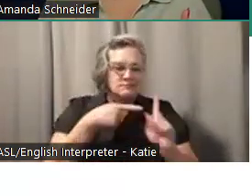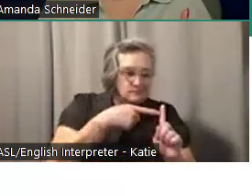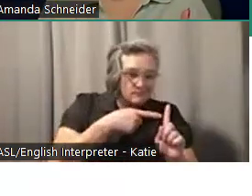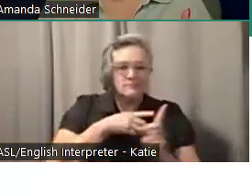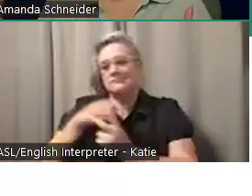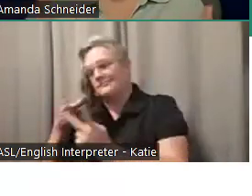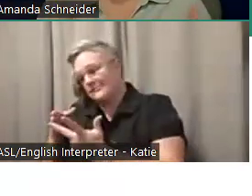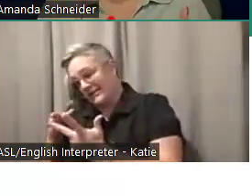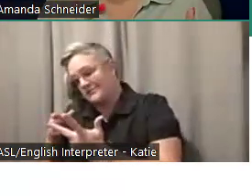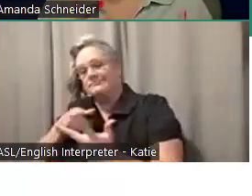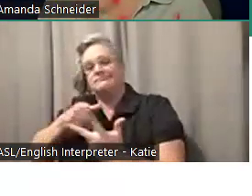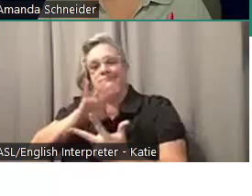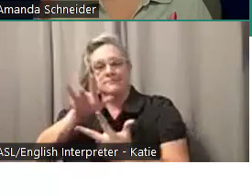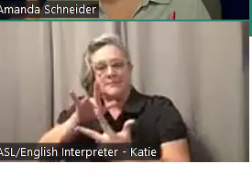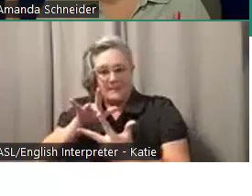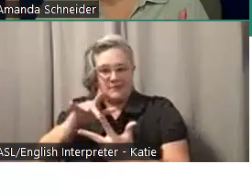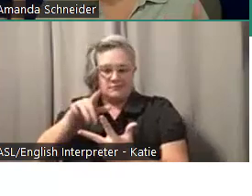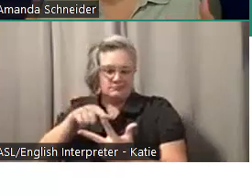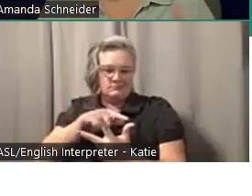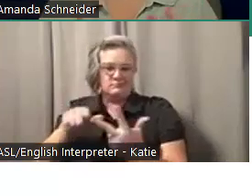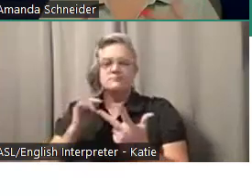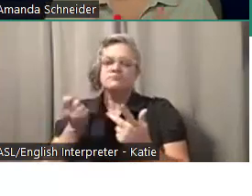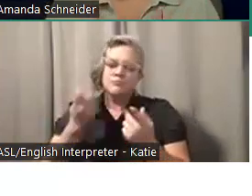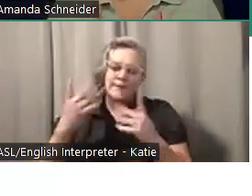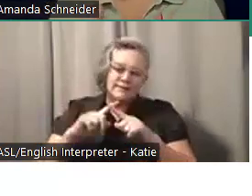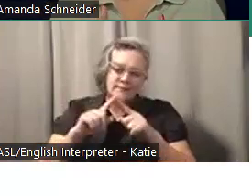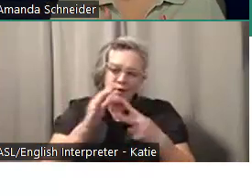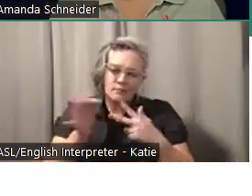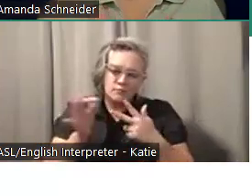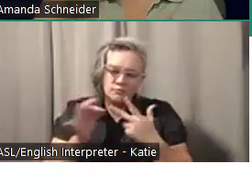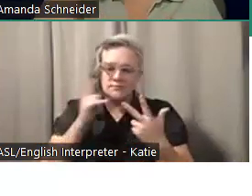giving the information in a variety of ways to help build that connection.